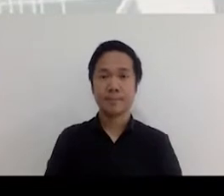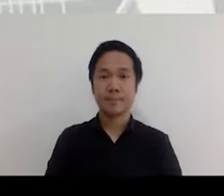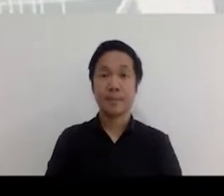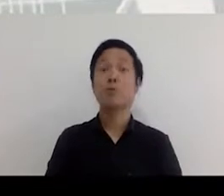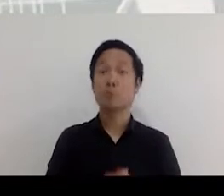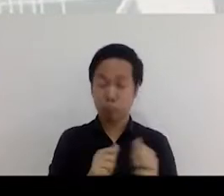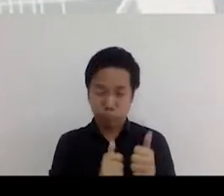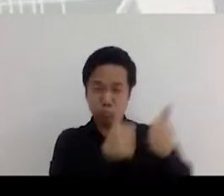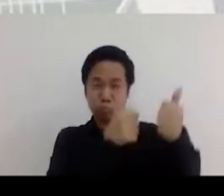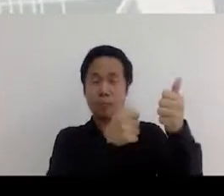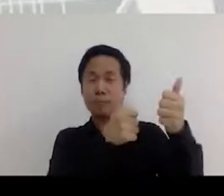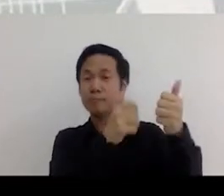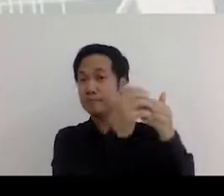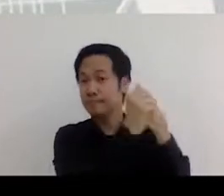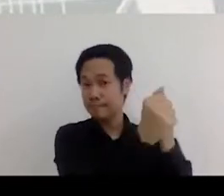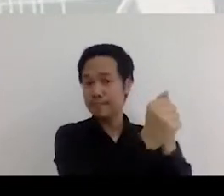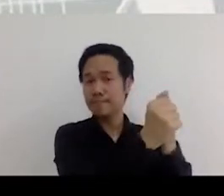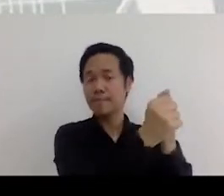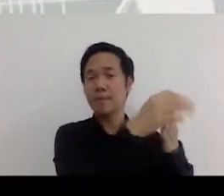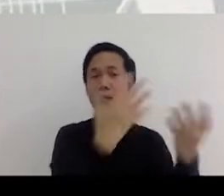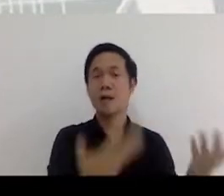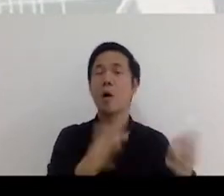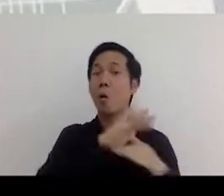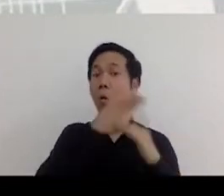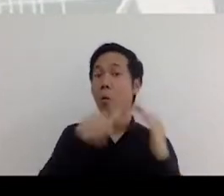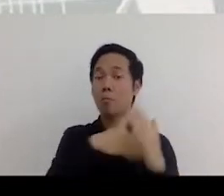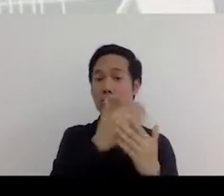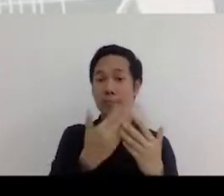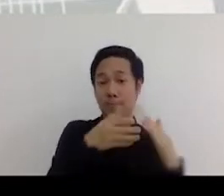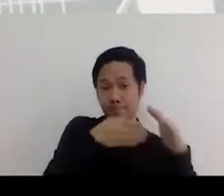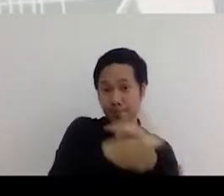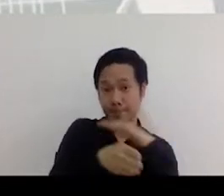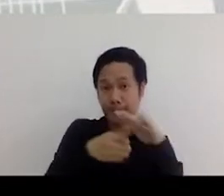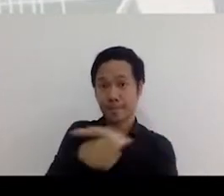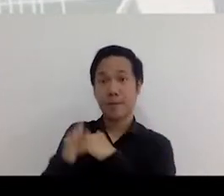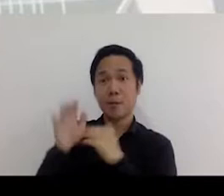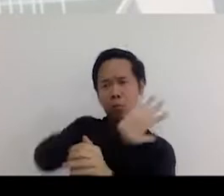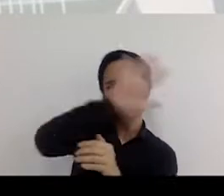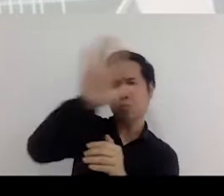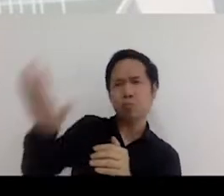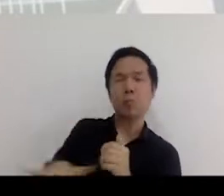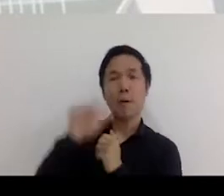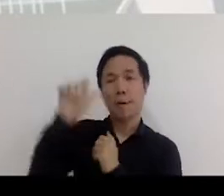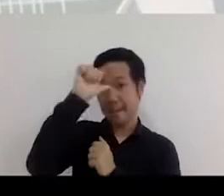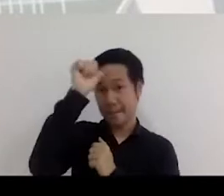Anjlee was awarded the Role Model National Award, presented by the President of India in 2003,